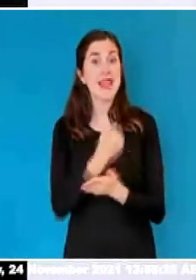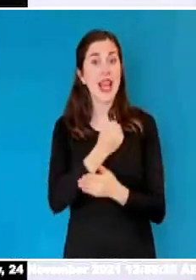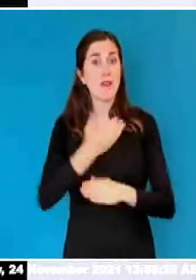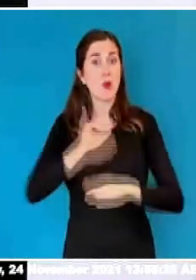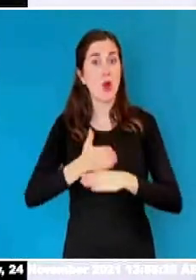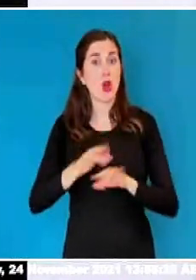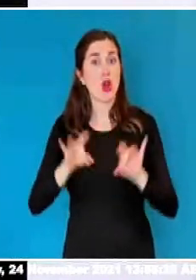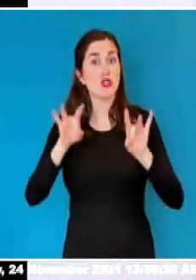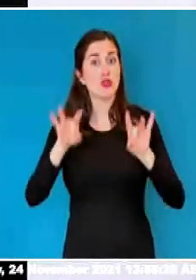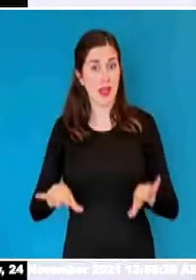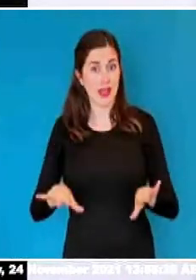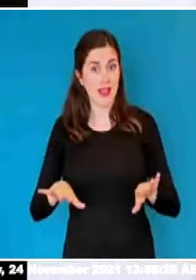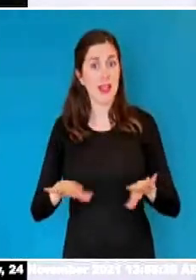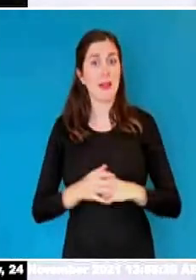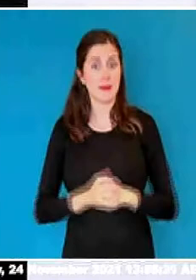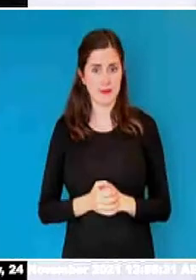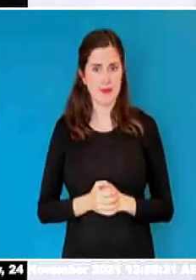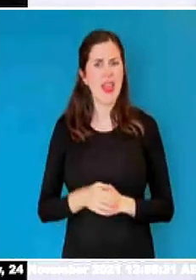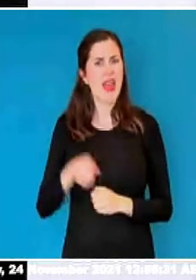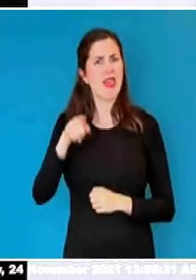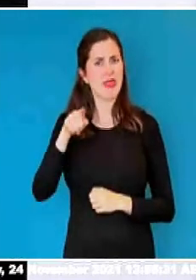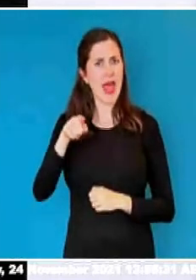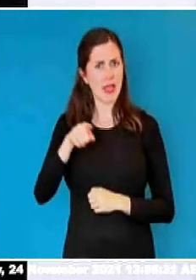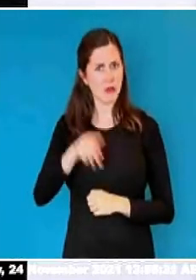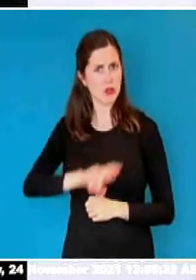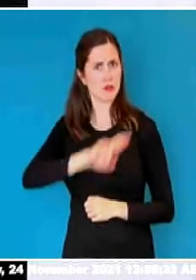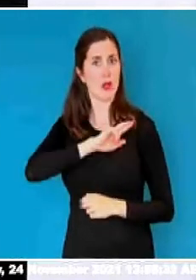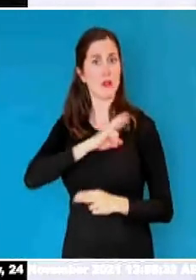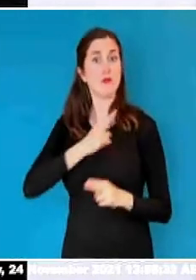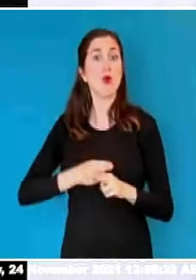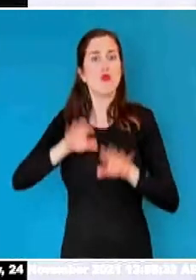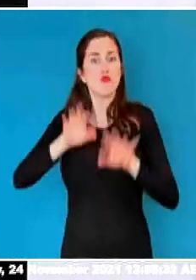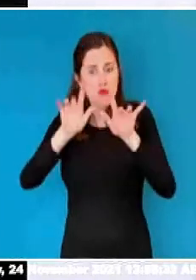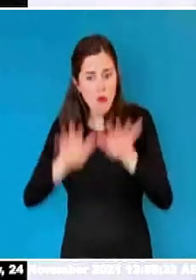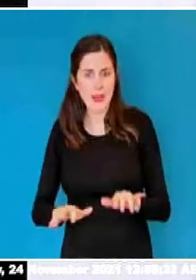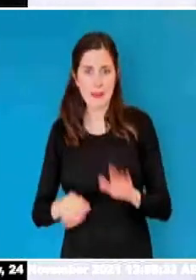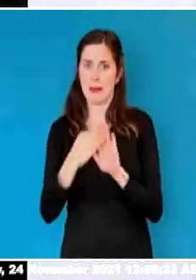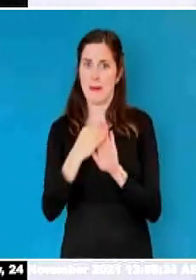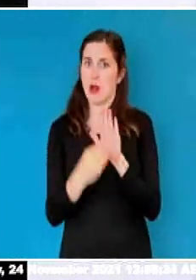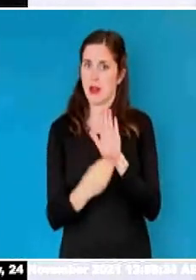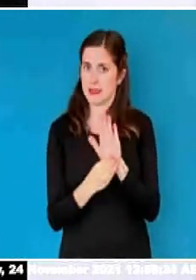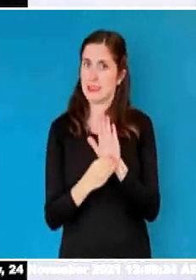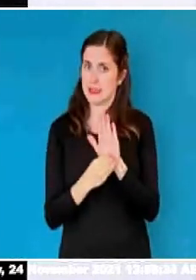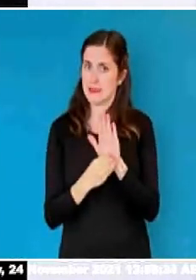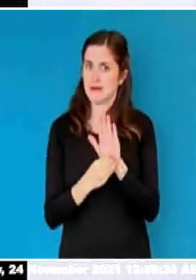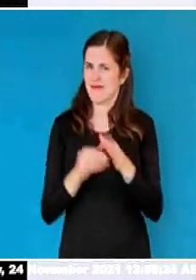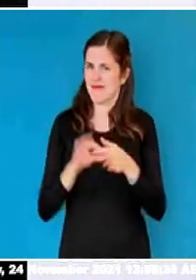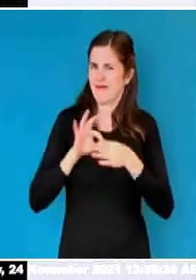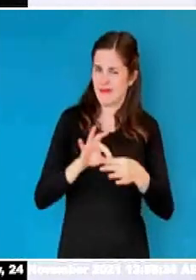Safe Work Australia is charged with developing national policy in relation to work health and safety and workers compensation.